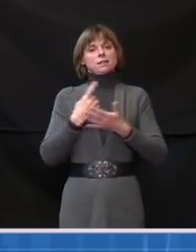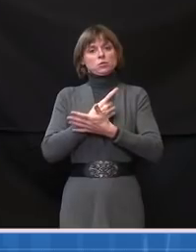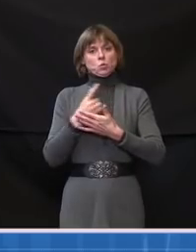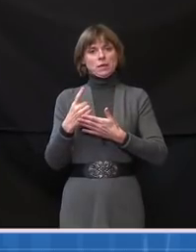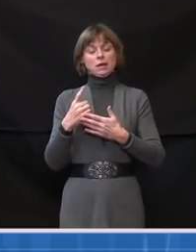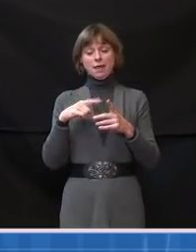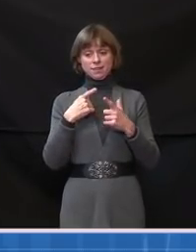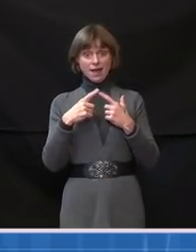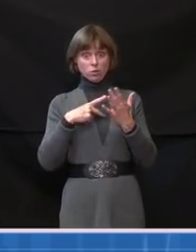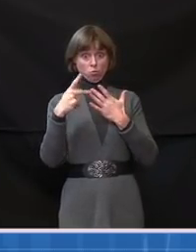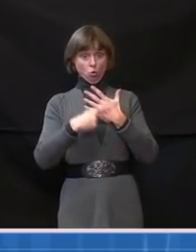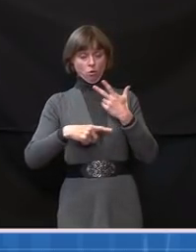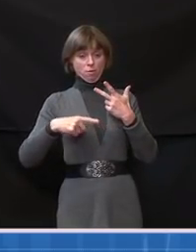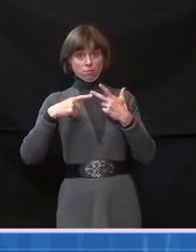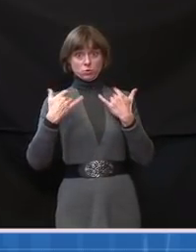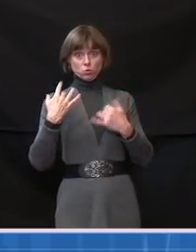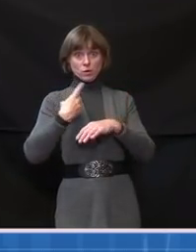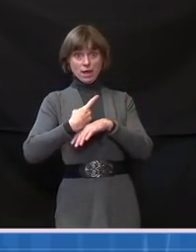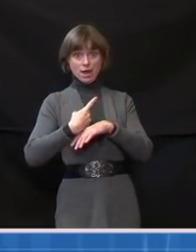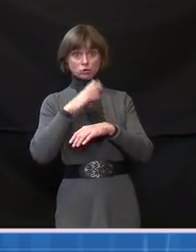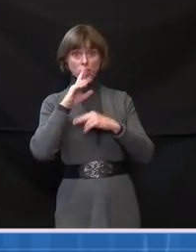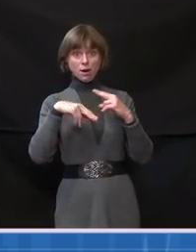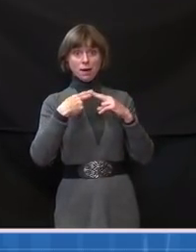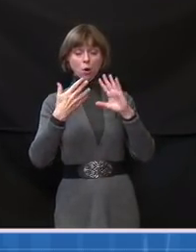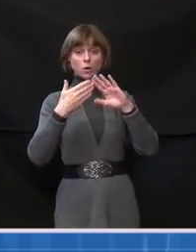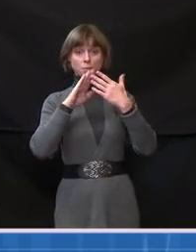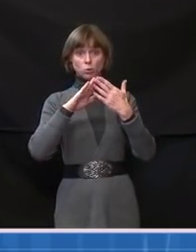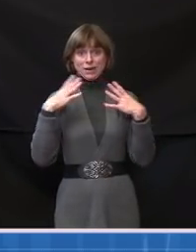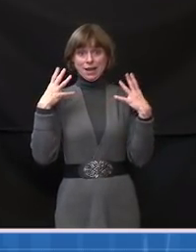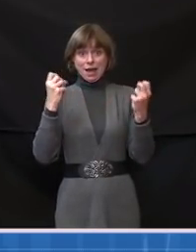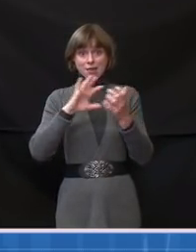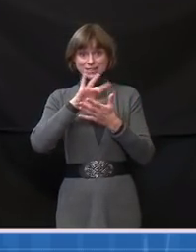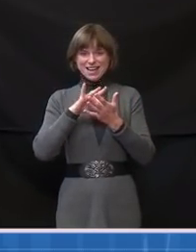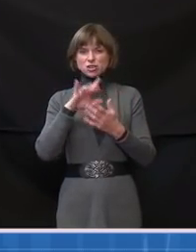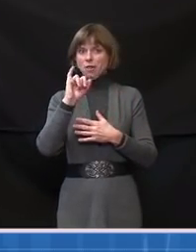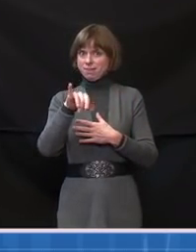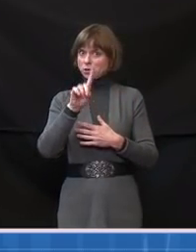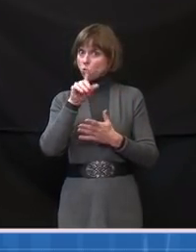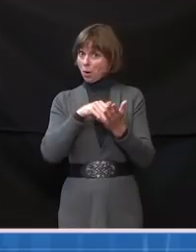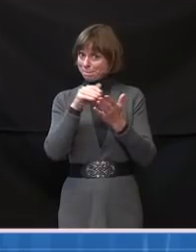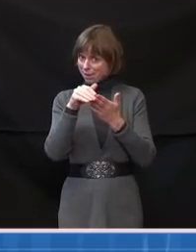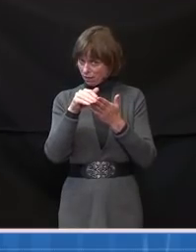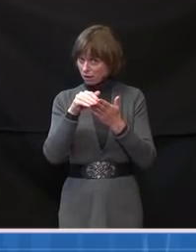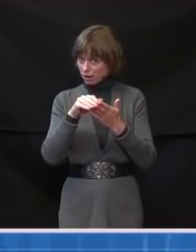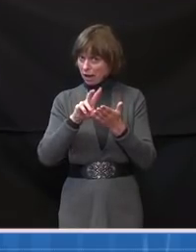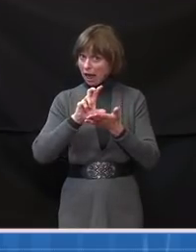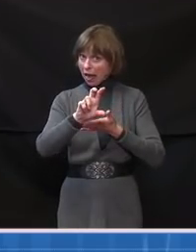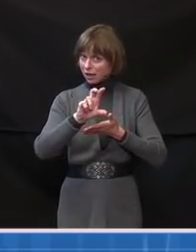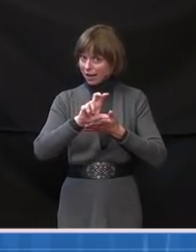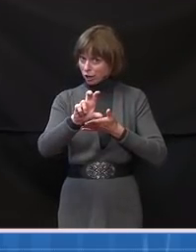with community health centers is a million allocation as that program phases in across the next couple of weeks.